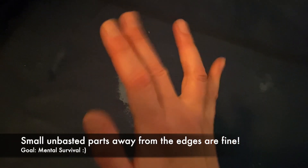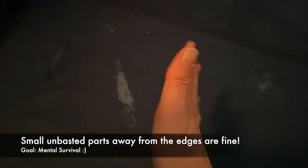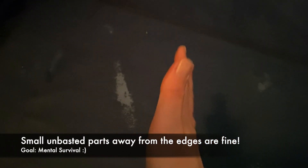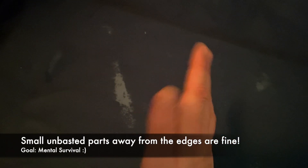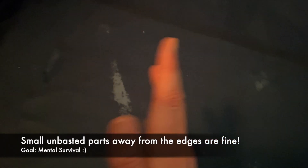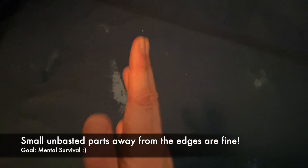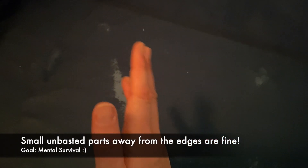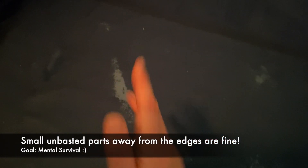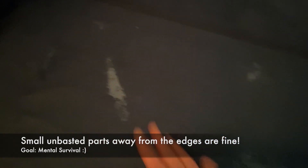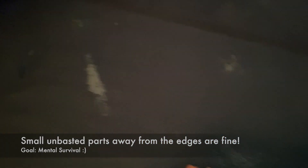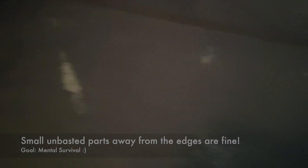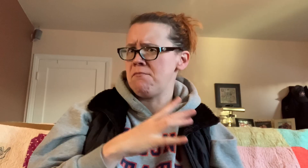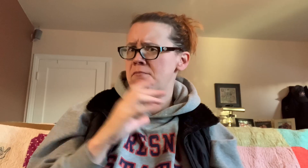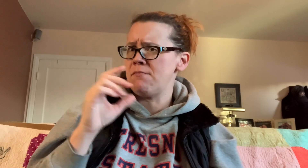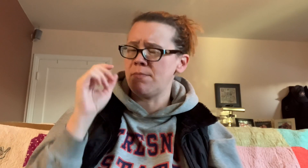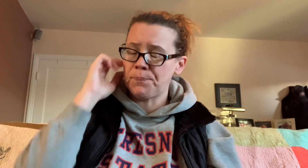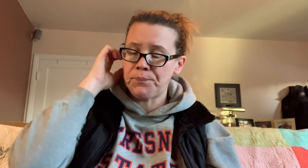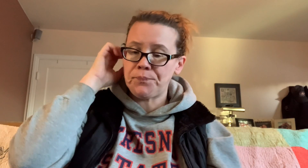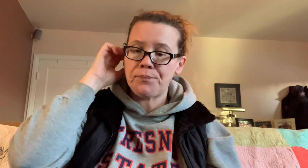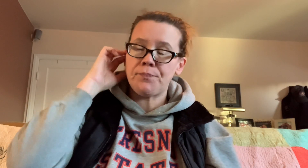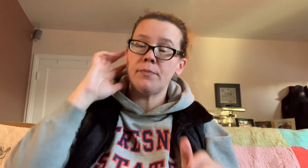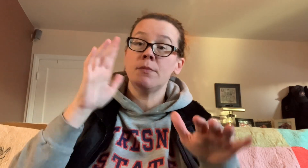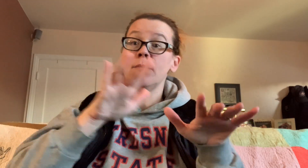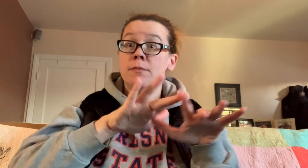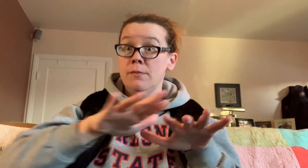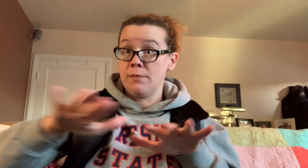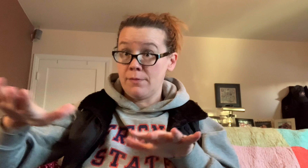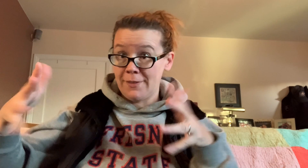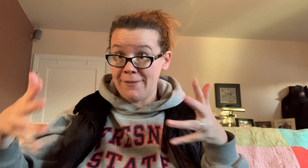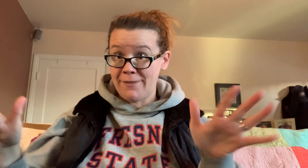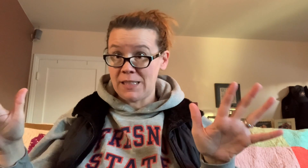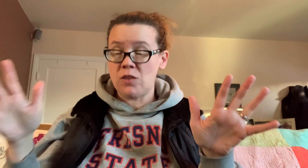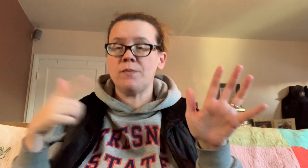That dry spot in the middle there doesn't really matter because it's surrounded by